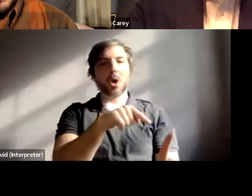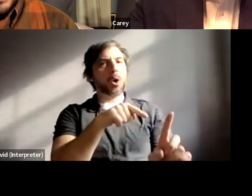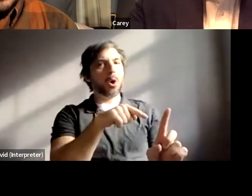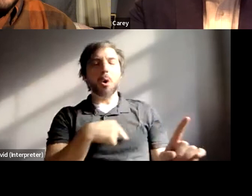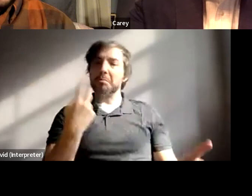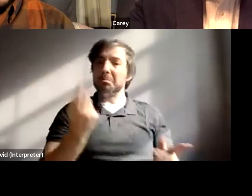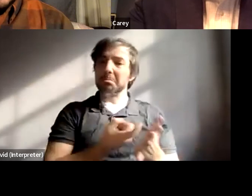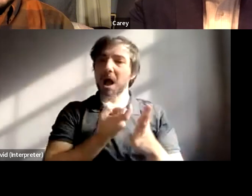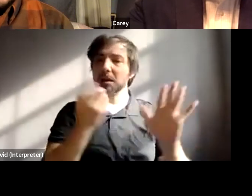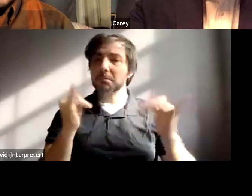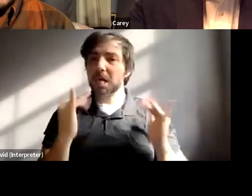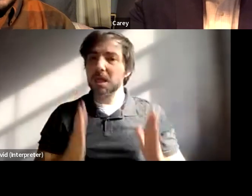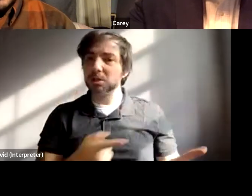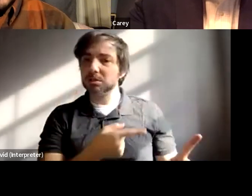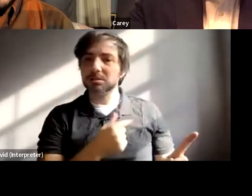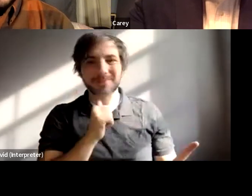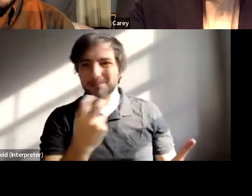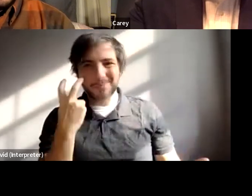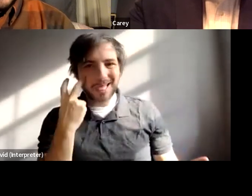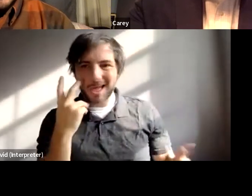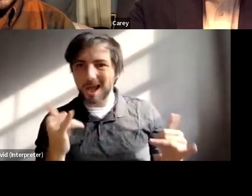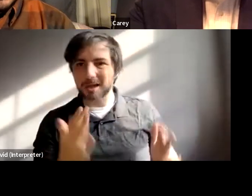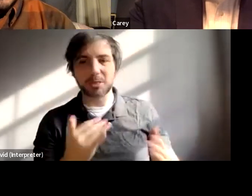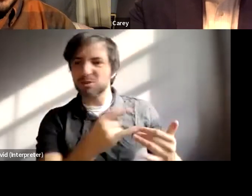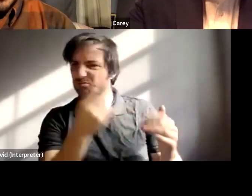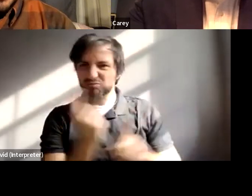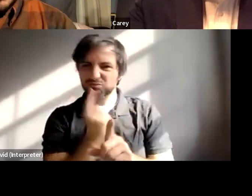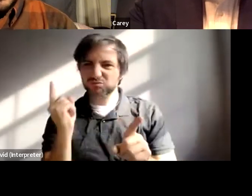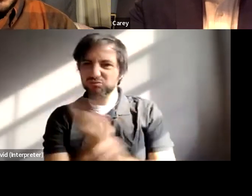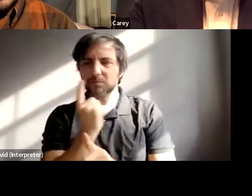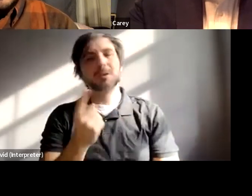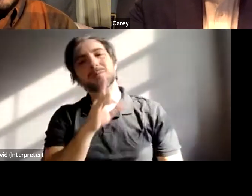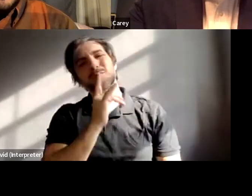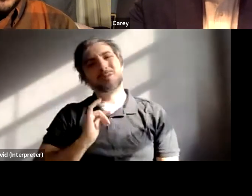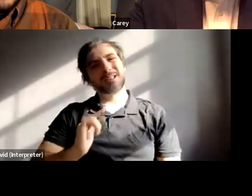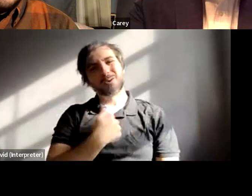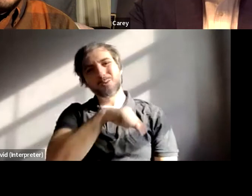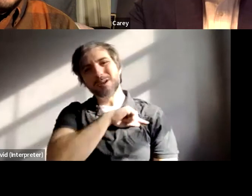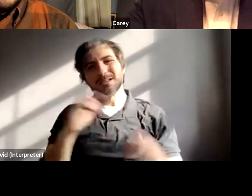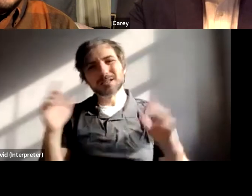I don't know. I think since we are so small and young and growing, that's